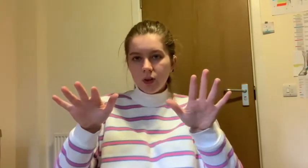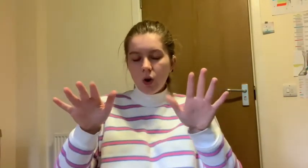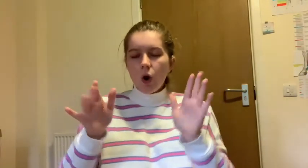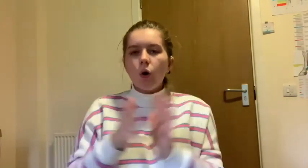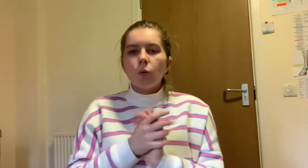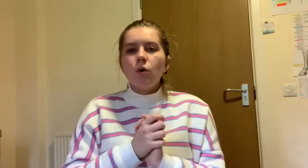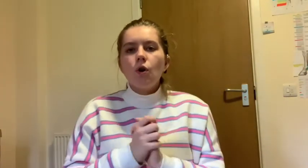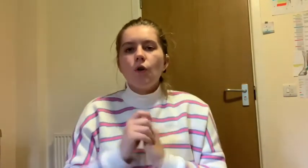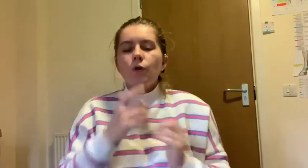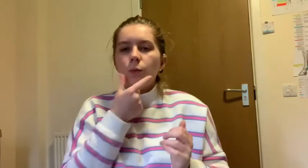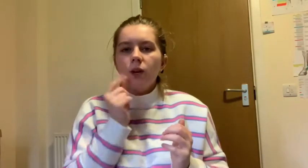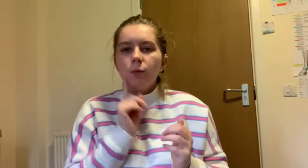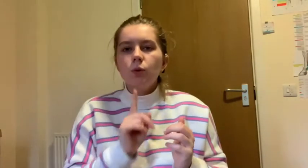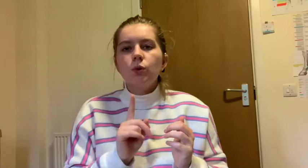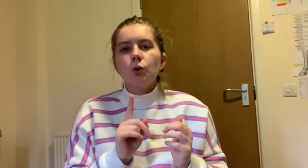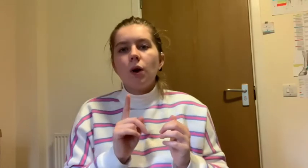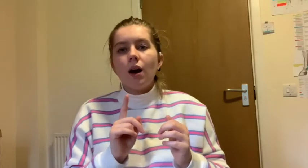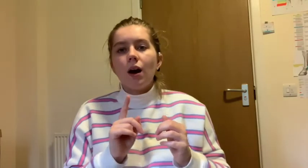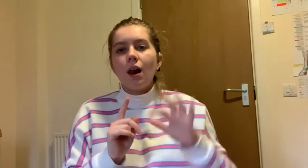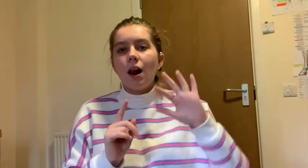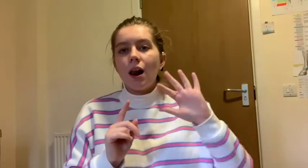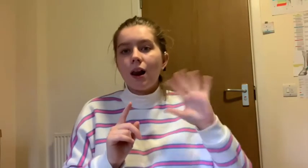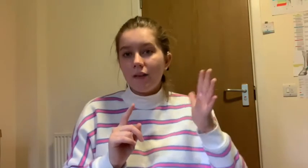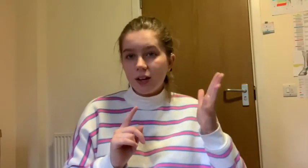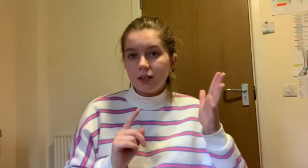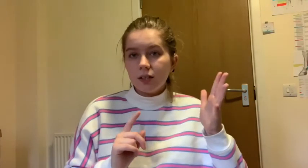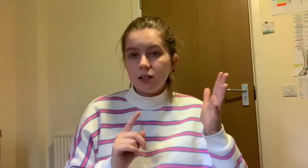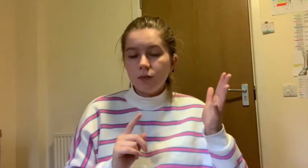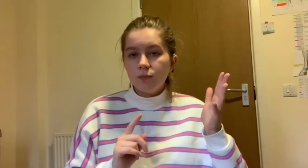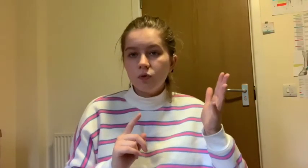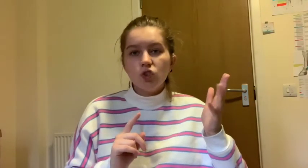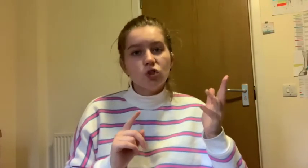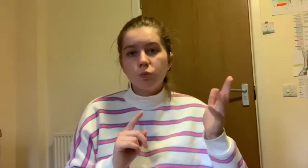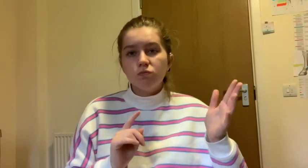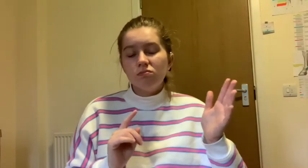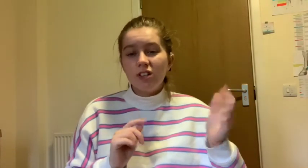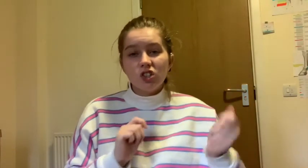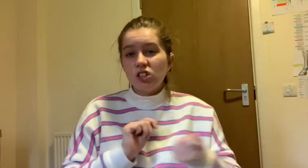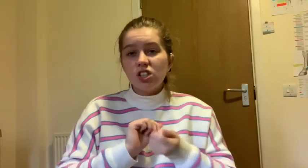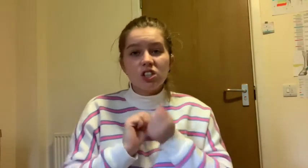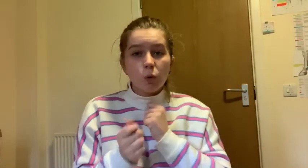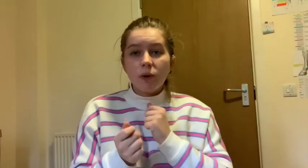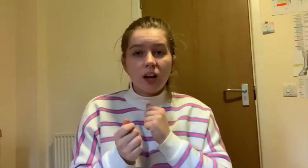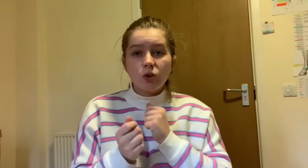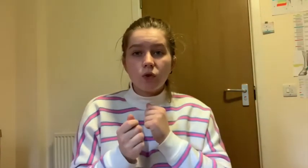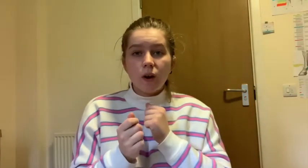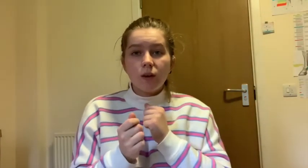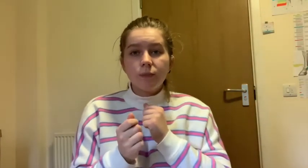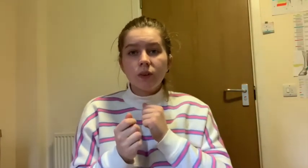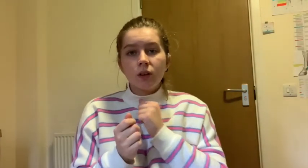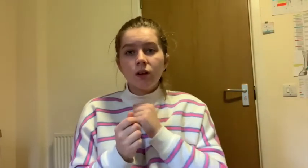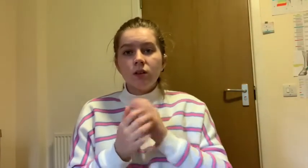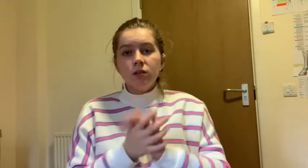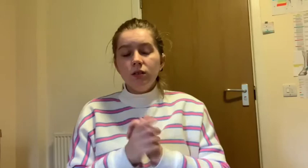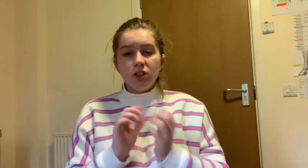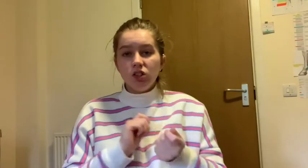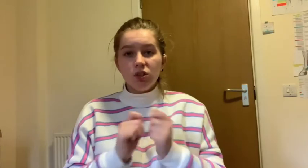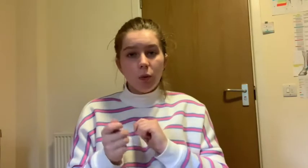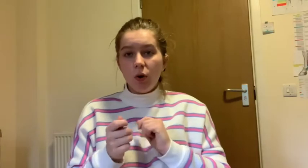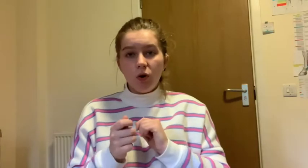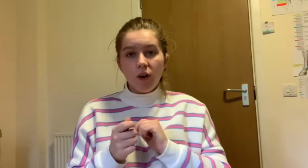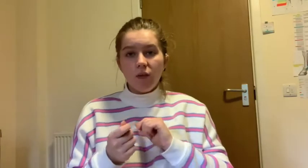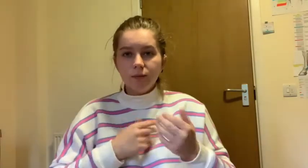Oh! For the people who are left handed, just swap your hand over. Just literally swap it over.